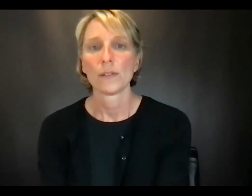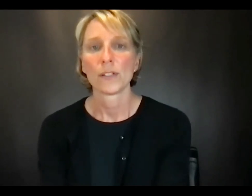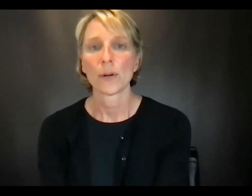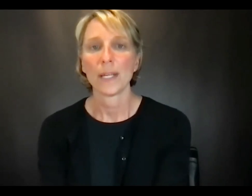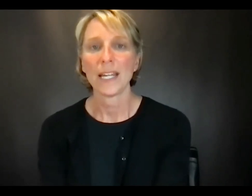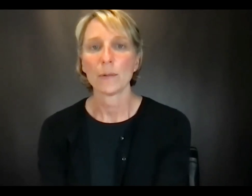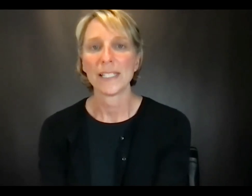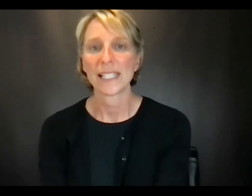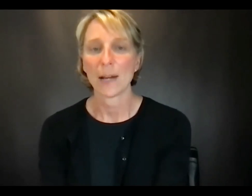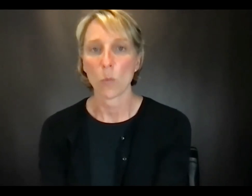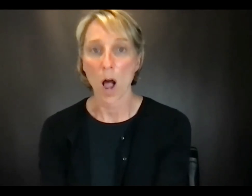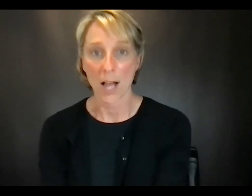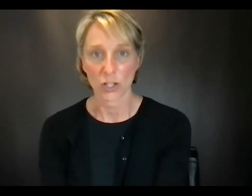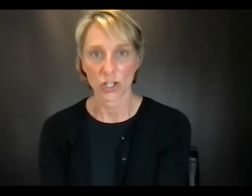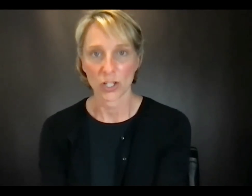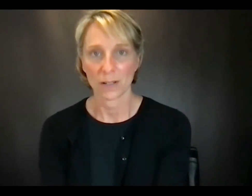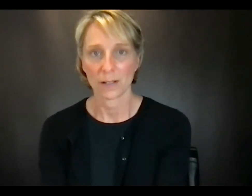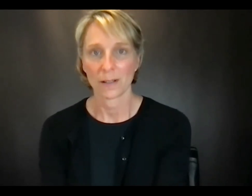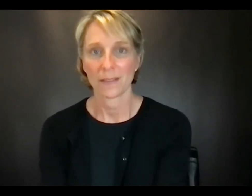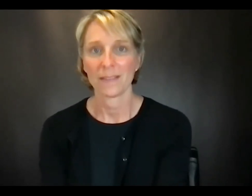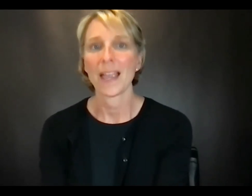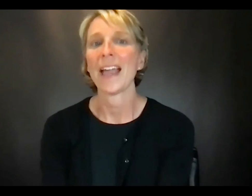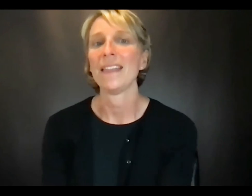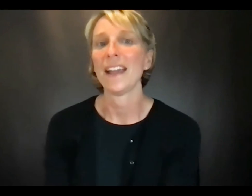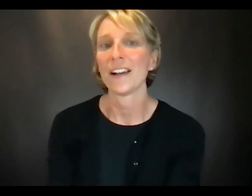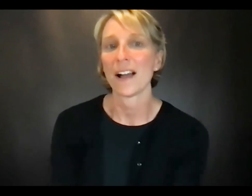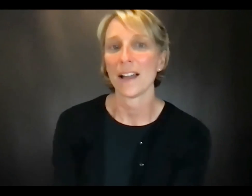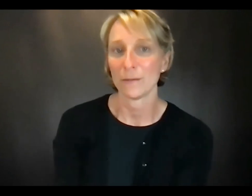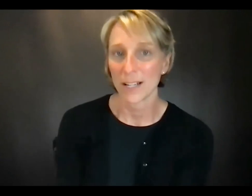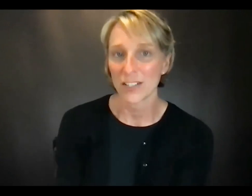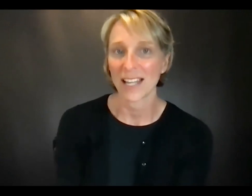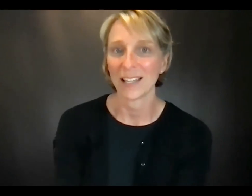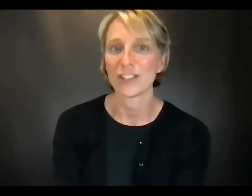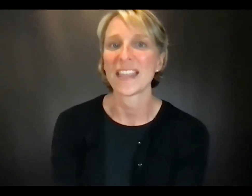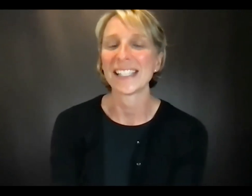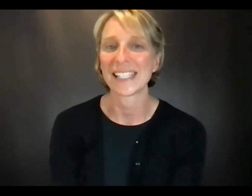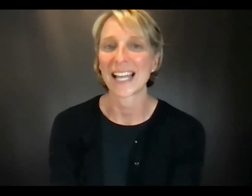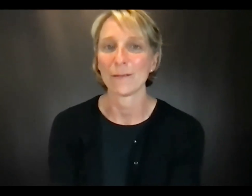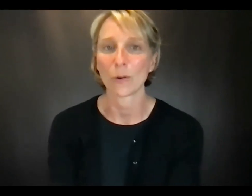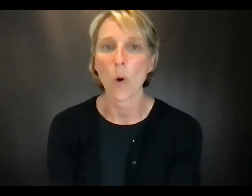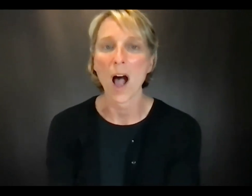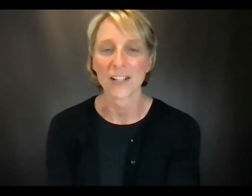So here we sign watch. And there in French Sign Language, that's the sign for watch.